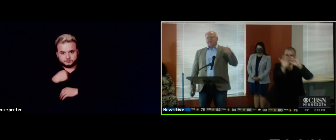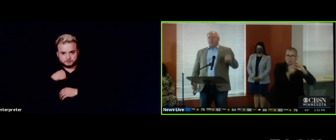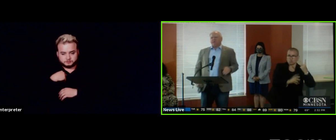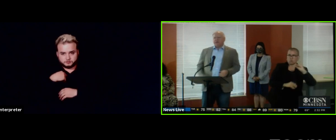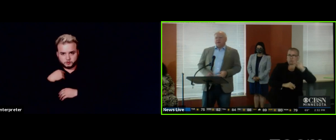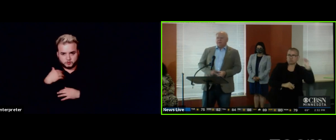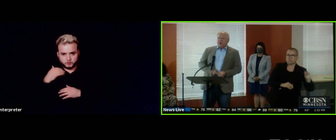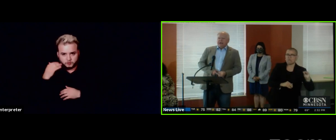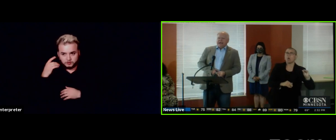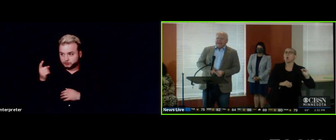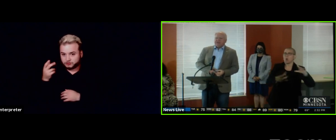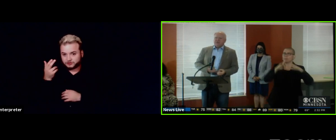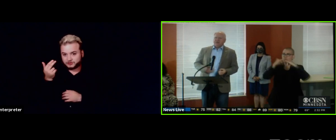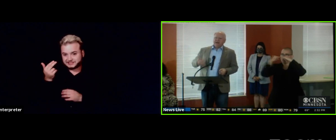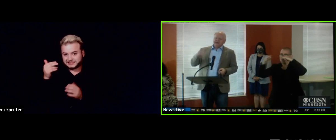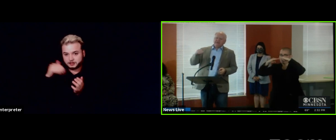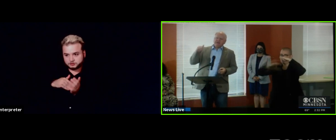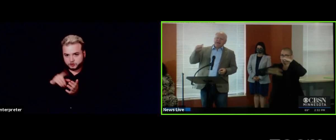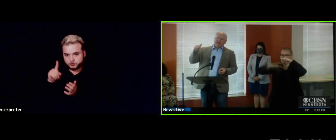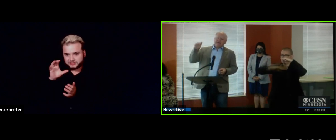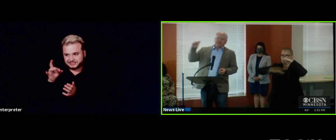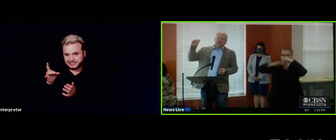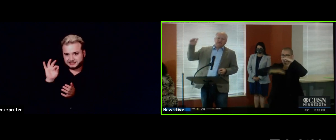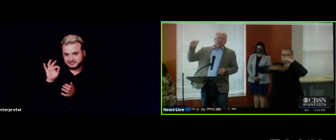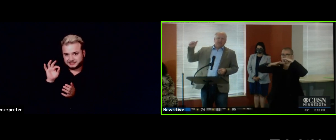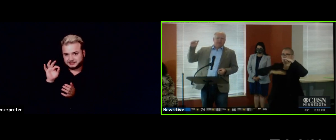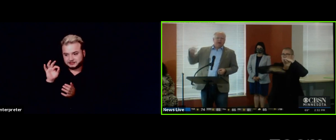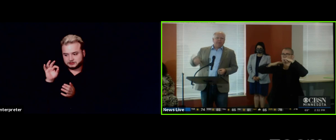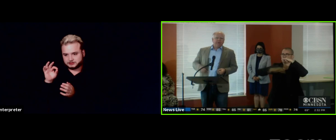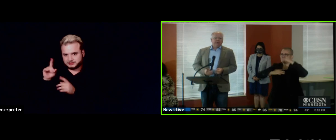four percent number and each of the last seven days it's continued to bump up. We’ve risen